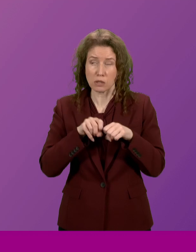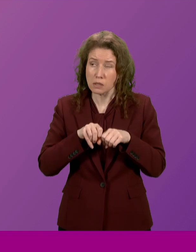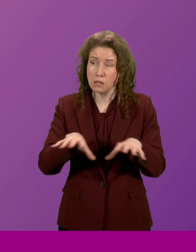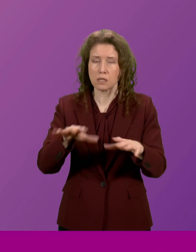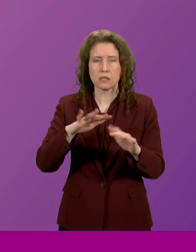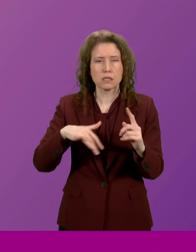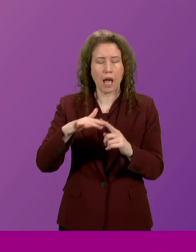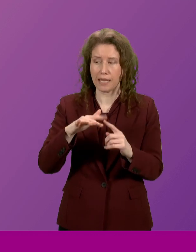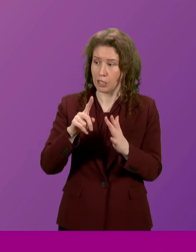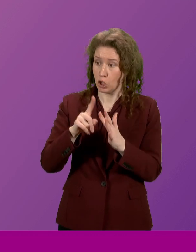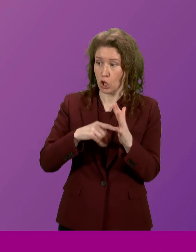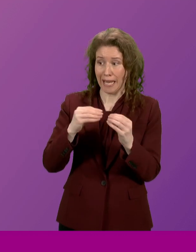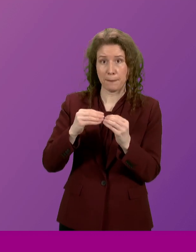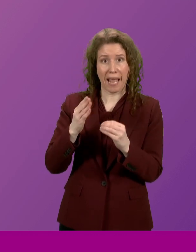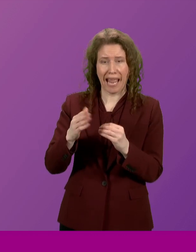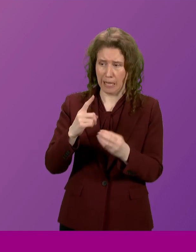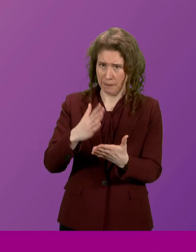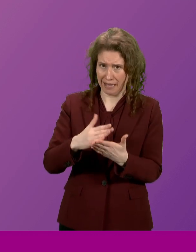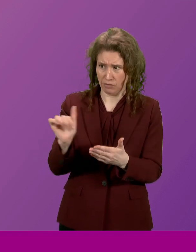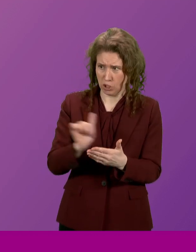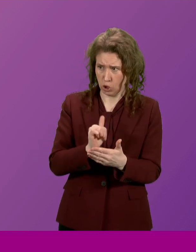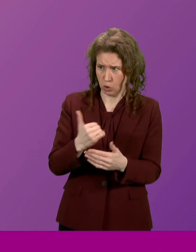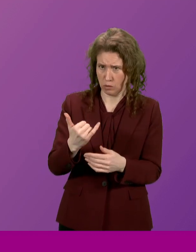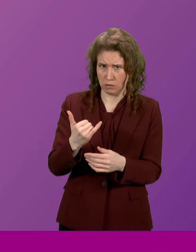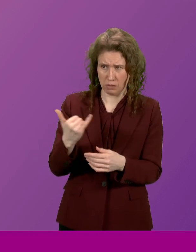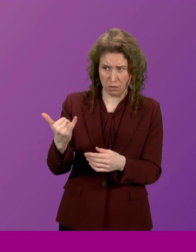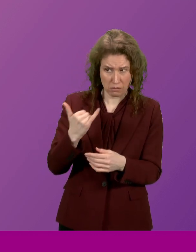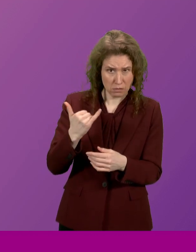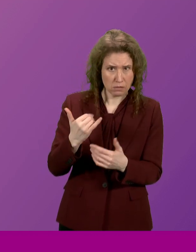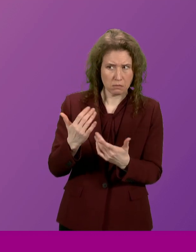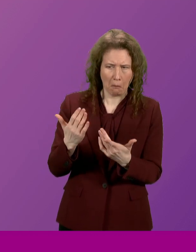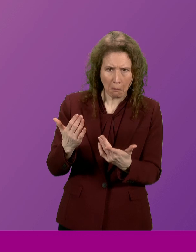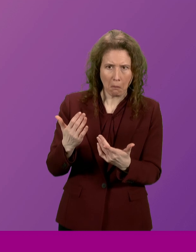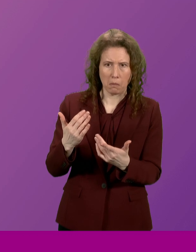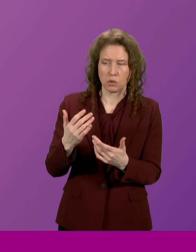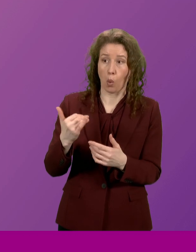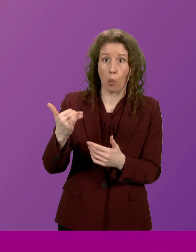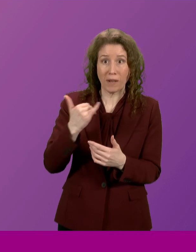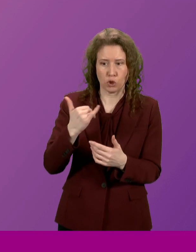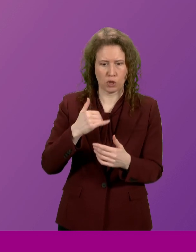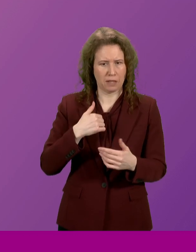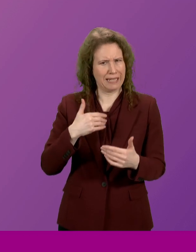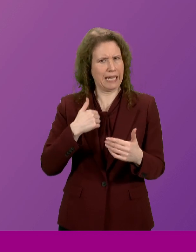Jackie Baillie believes that she should question the integrity of the First Minister speaking